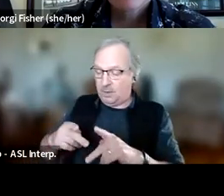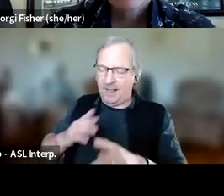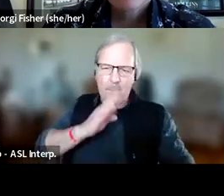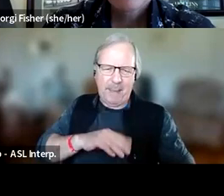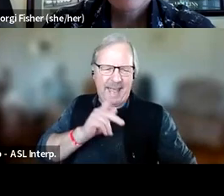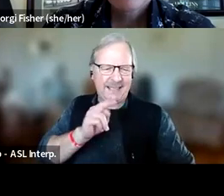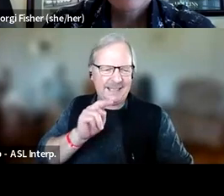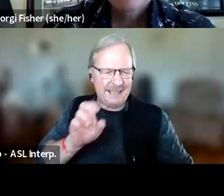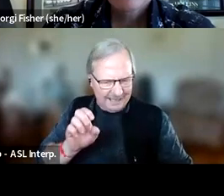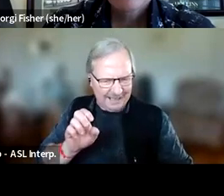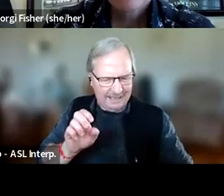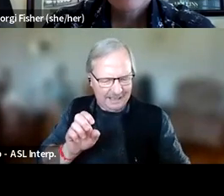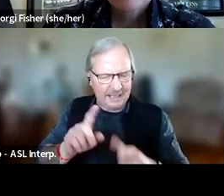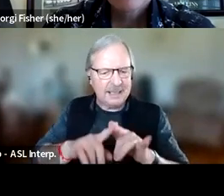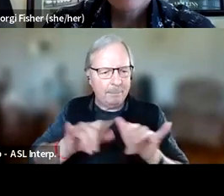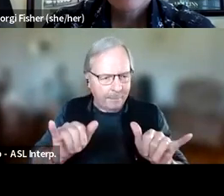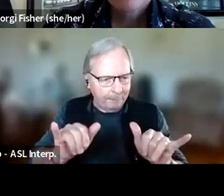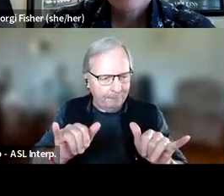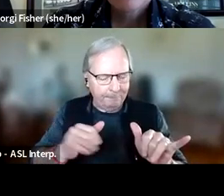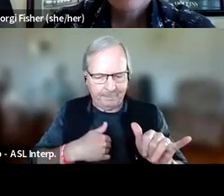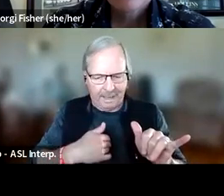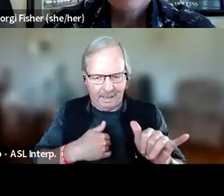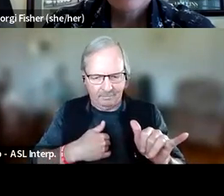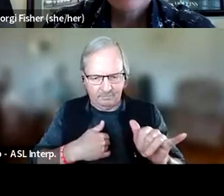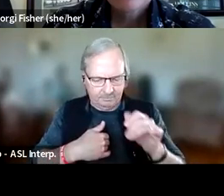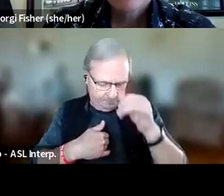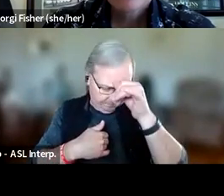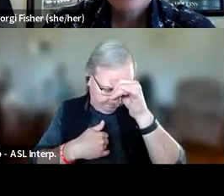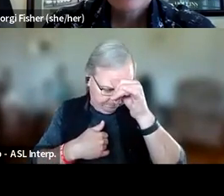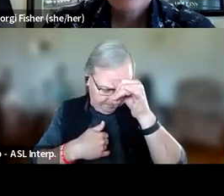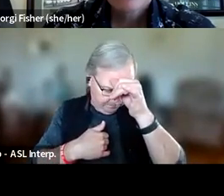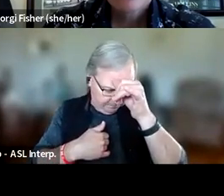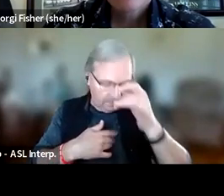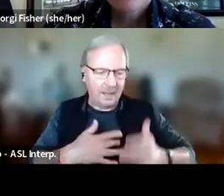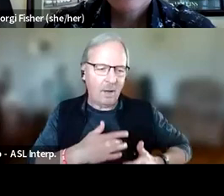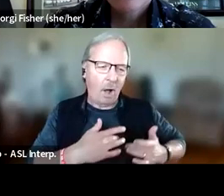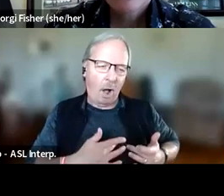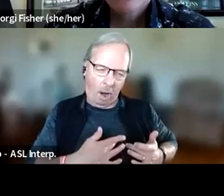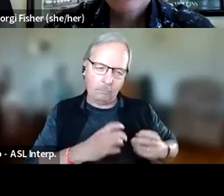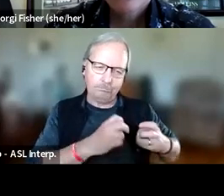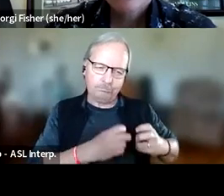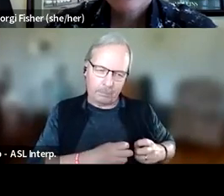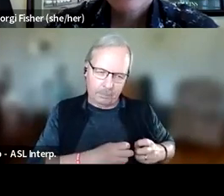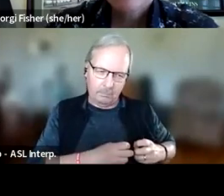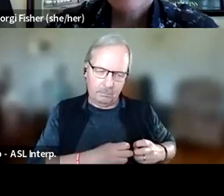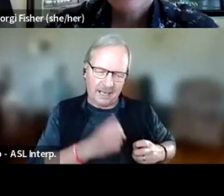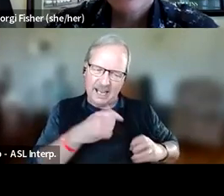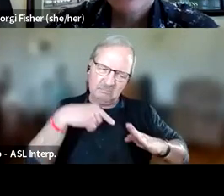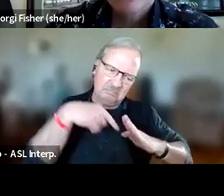but at the same time they've got a heart condition that may not be severe enough on its own